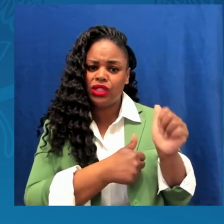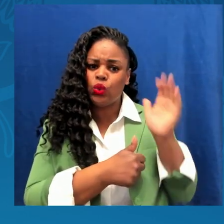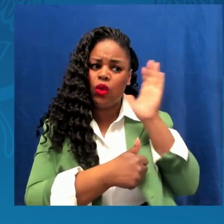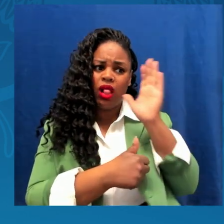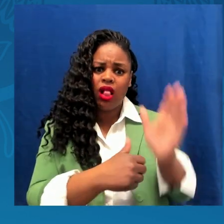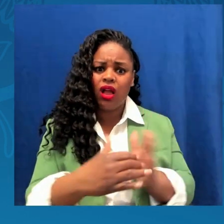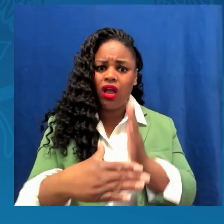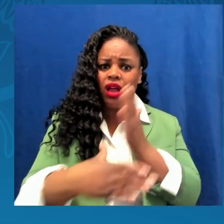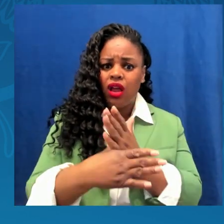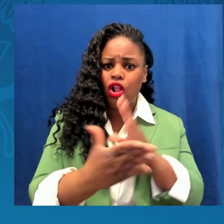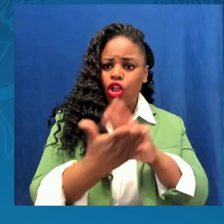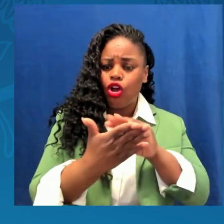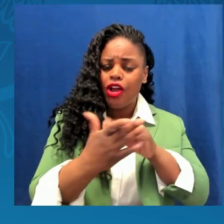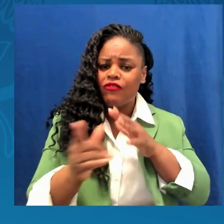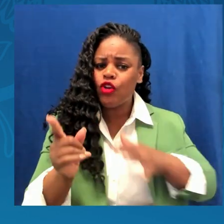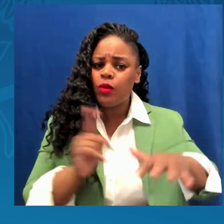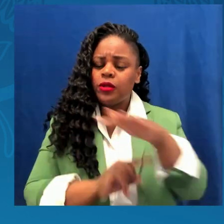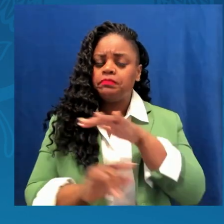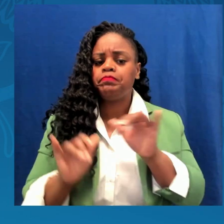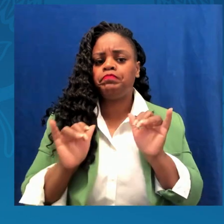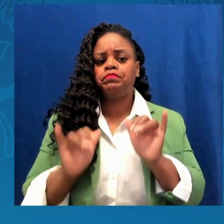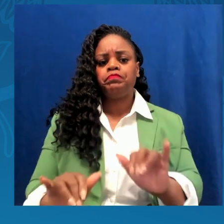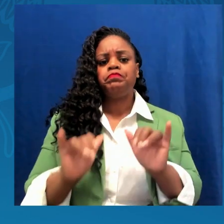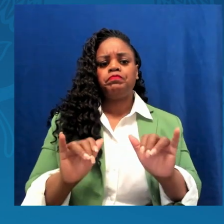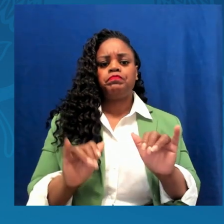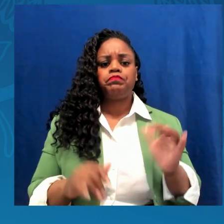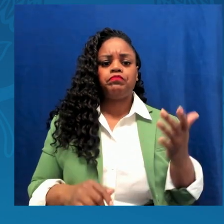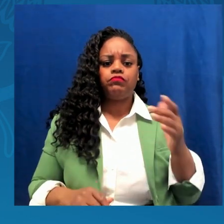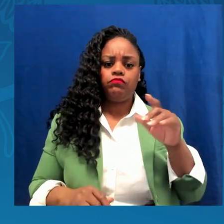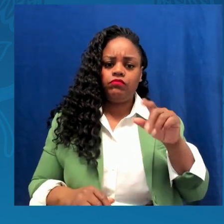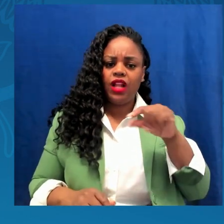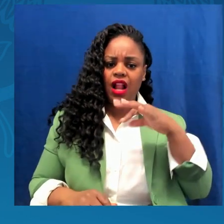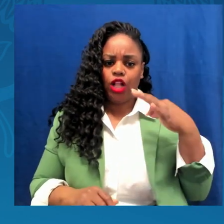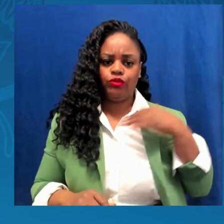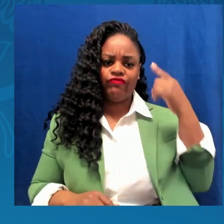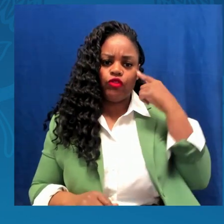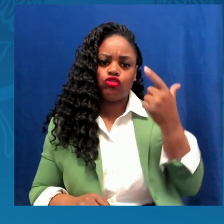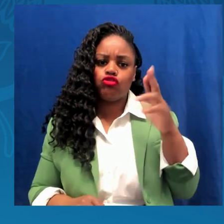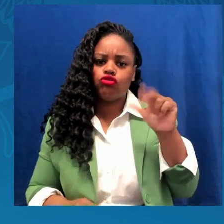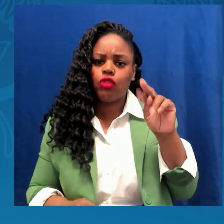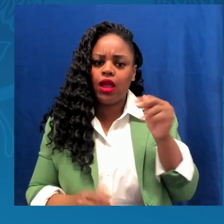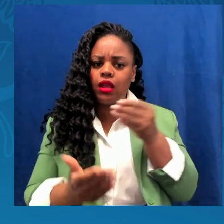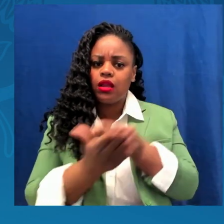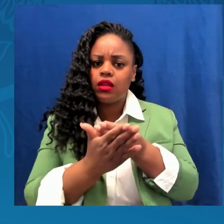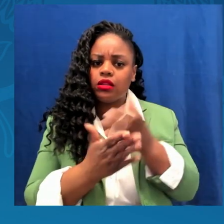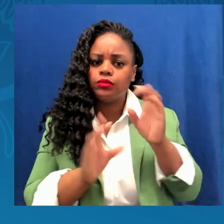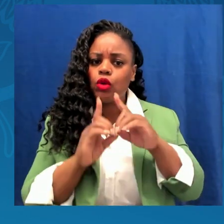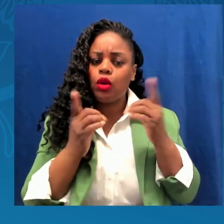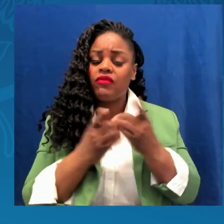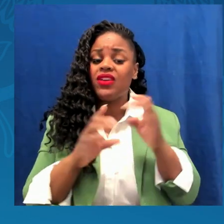are eligible for grant funding through our Department of Education and the leadership of Secretary Cardona.